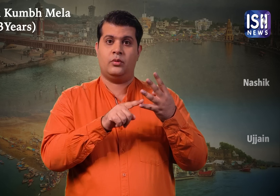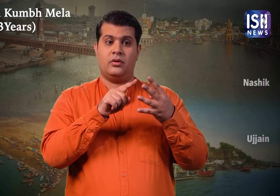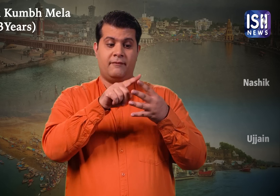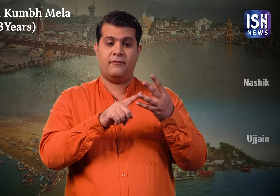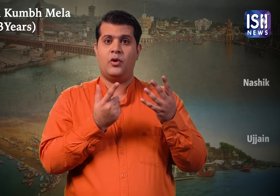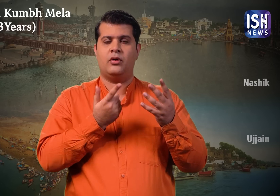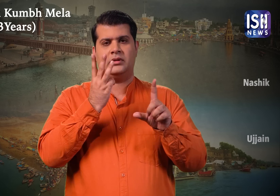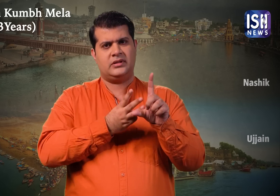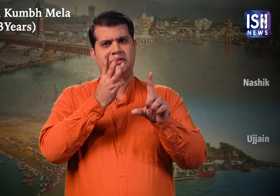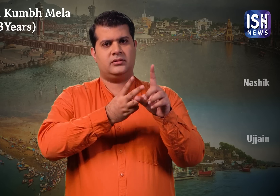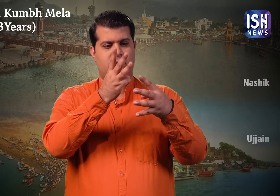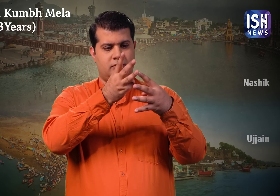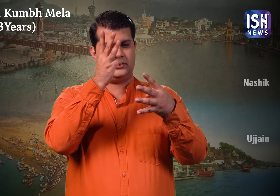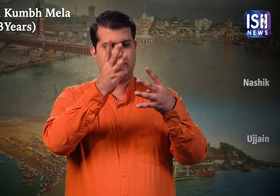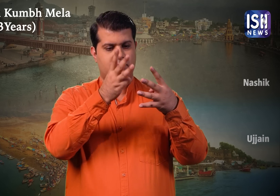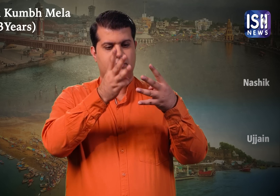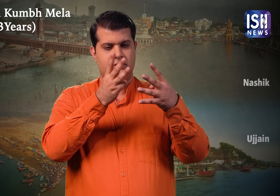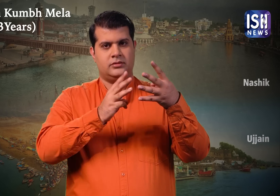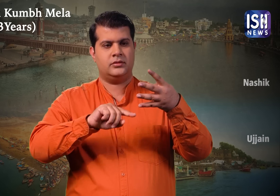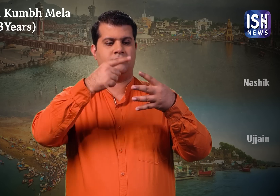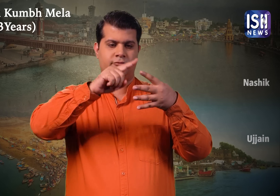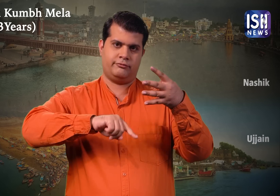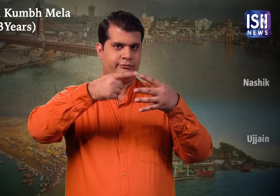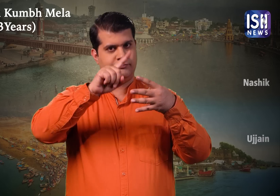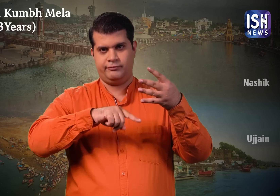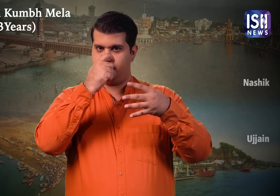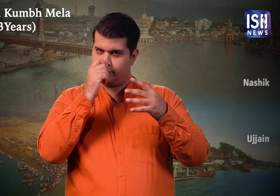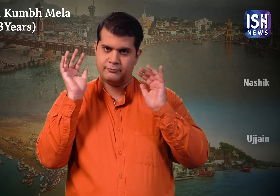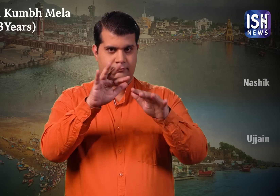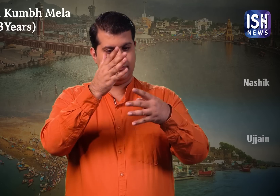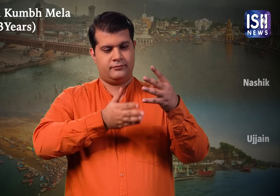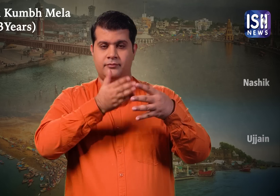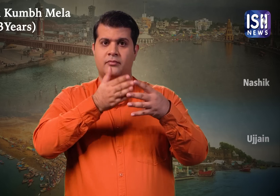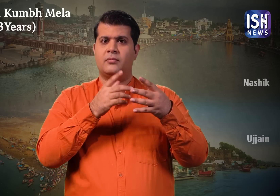At all these four places, the Kumbh Mela is held consecutively every 3 years.